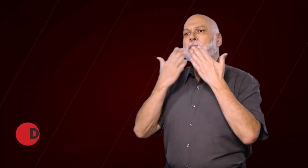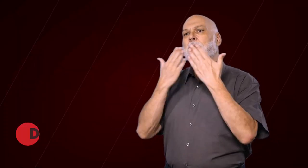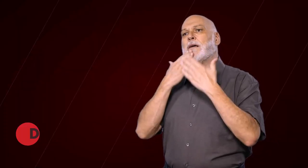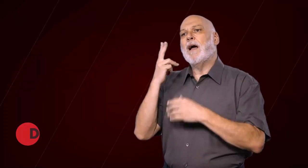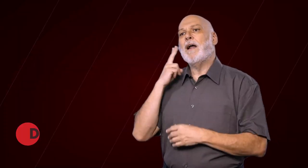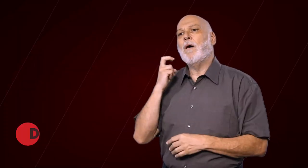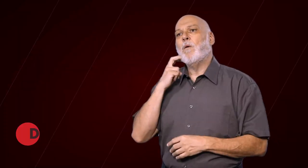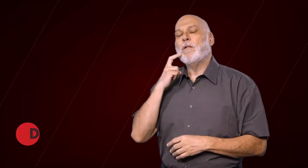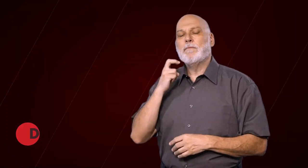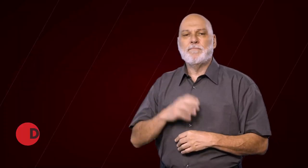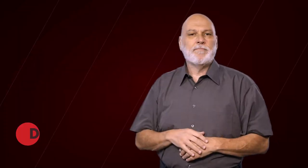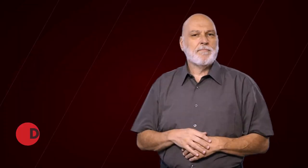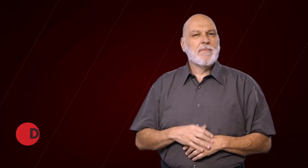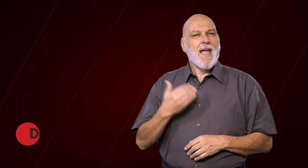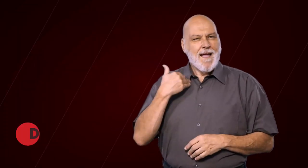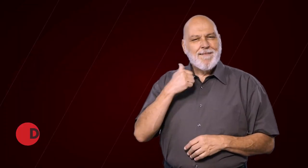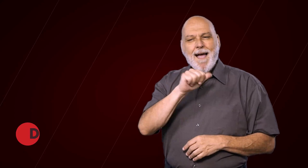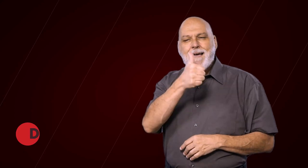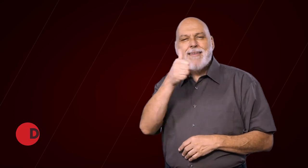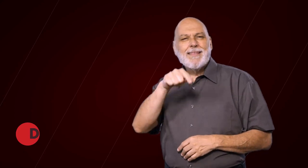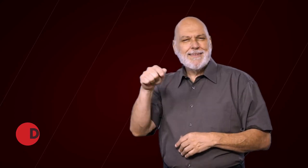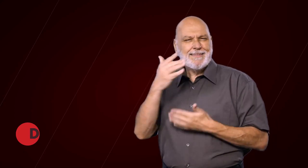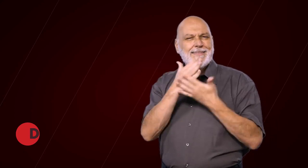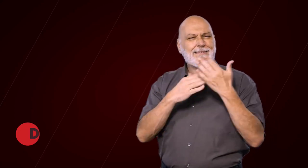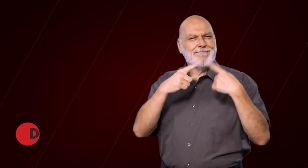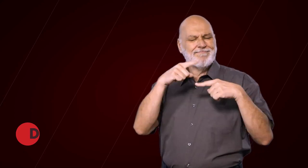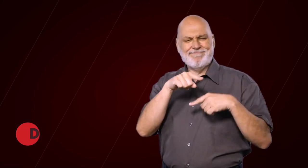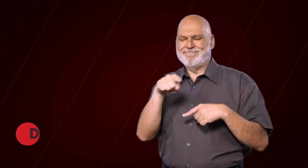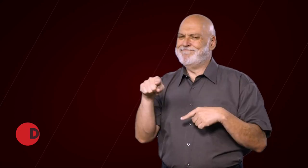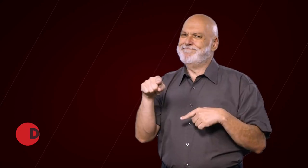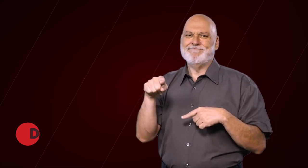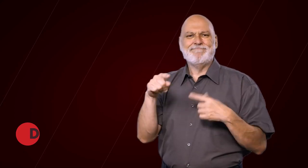[Anselmo]: Thanks, Nicole.